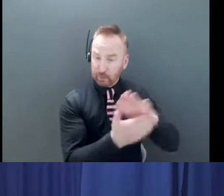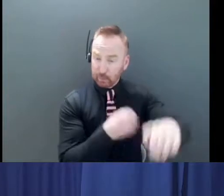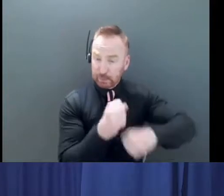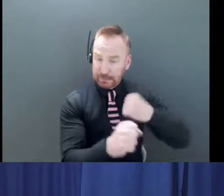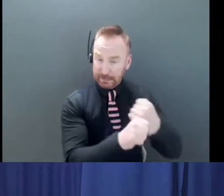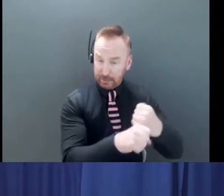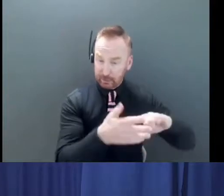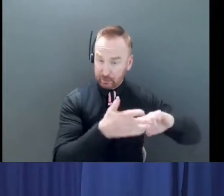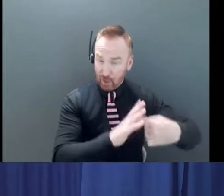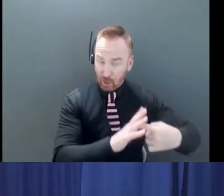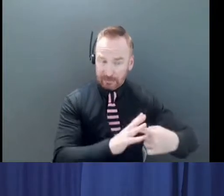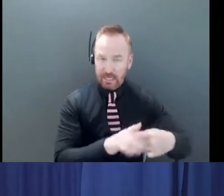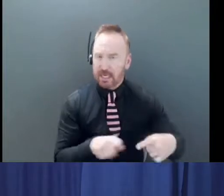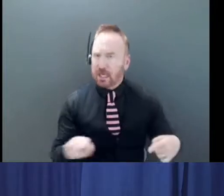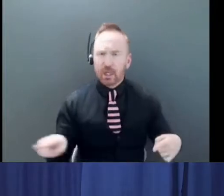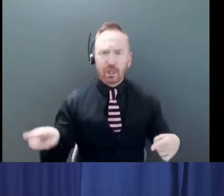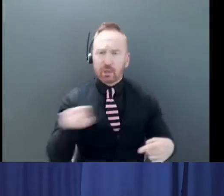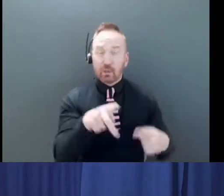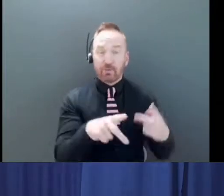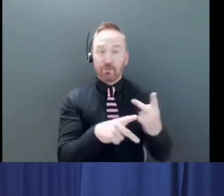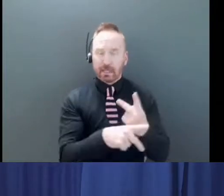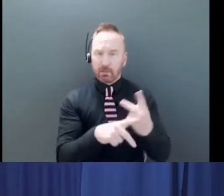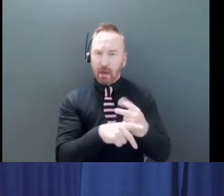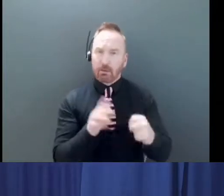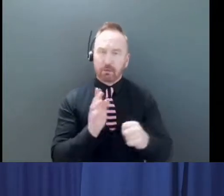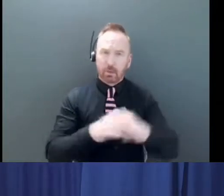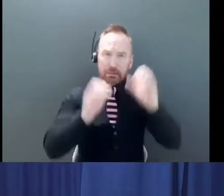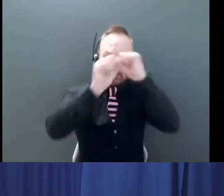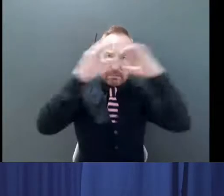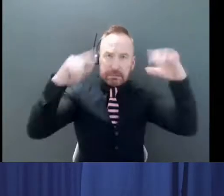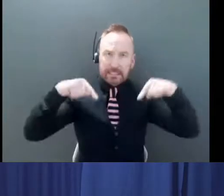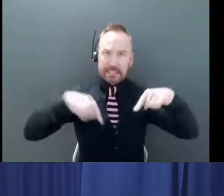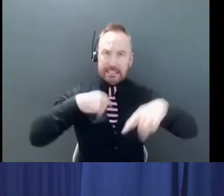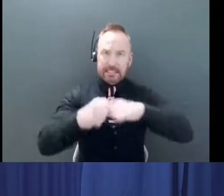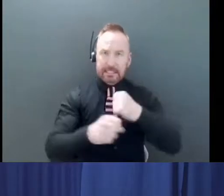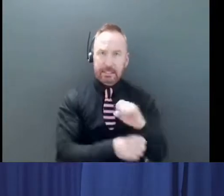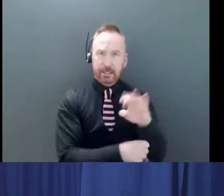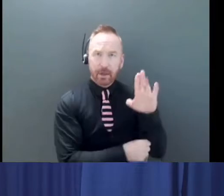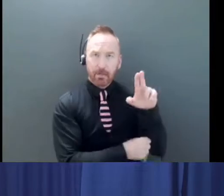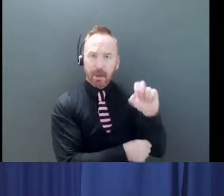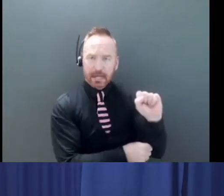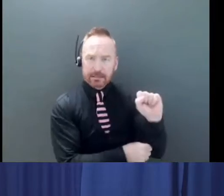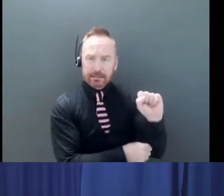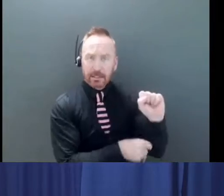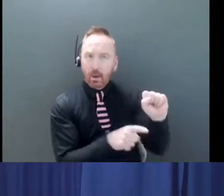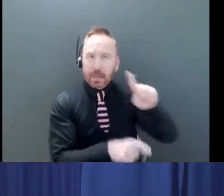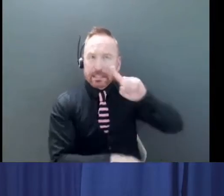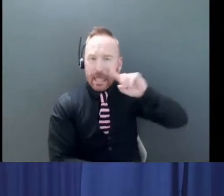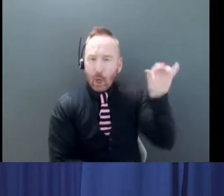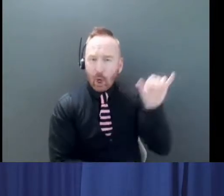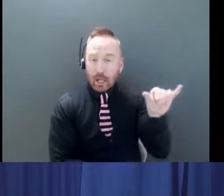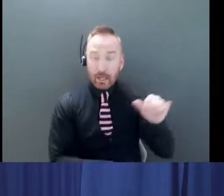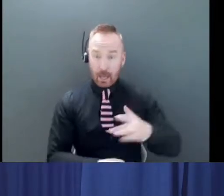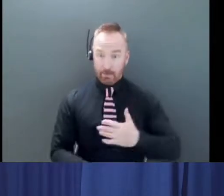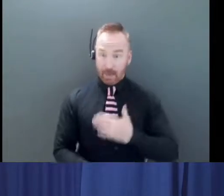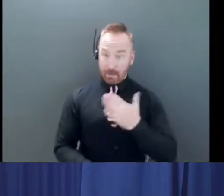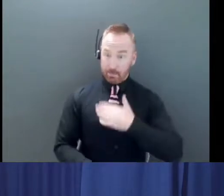And I am pleased to share that school busing will be at normal